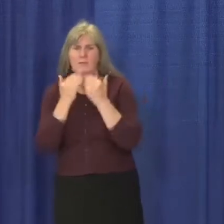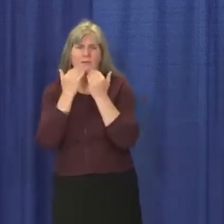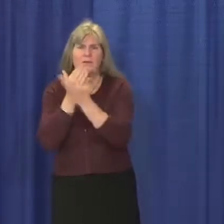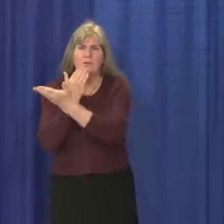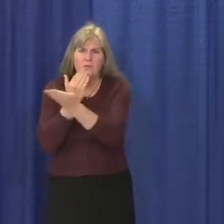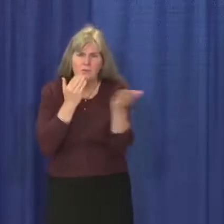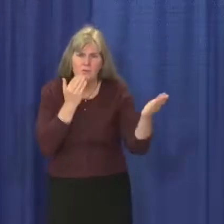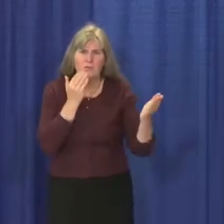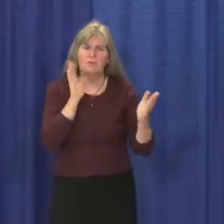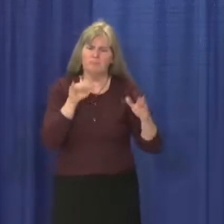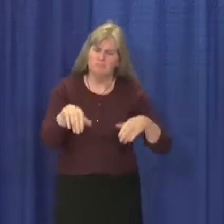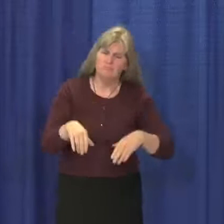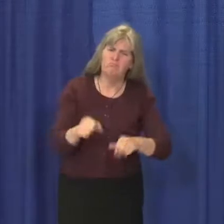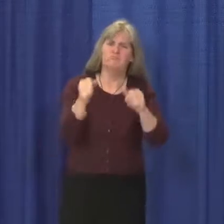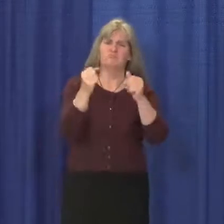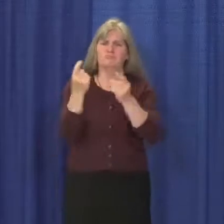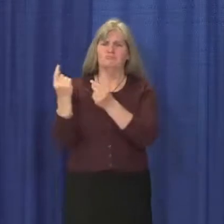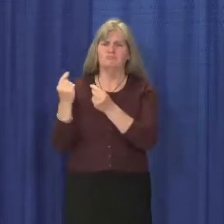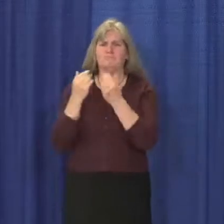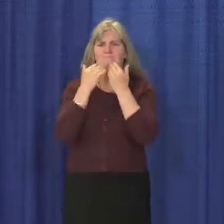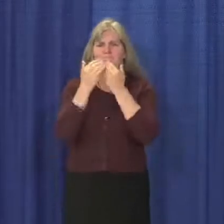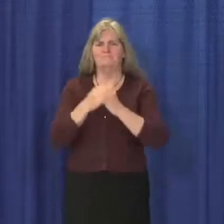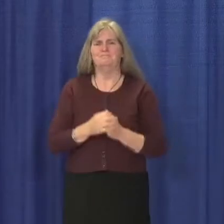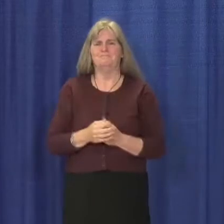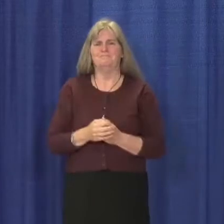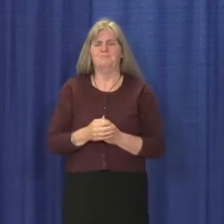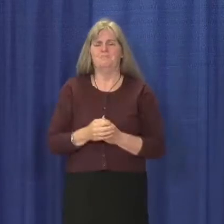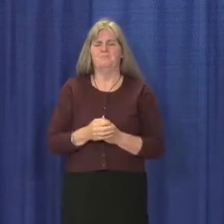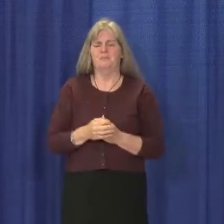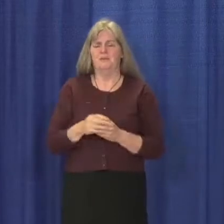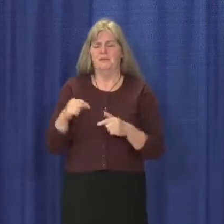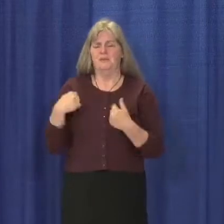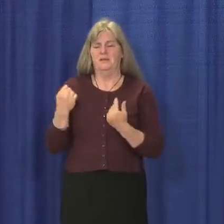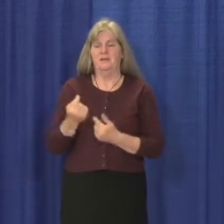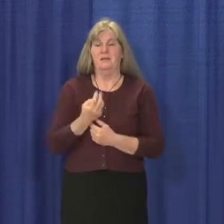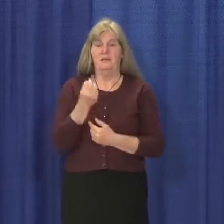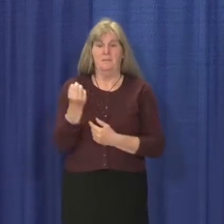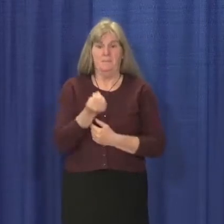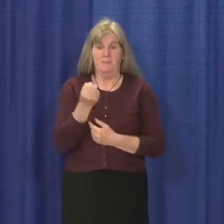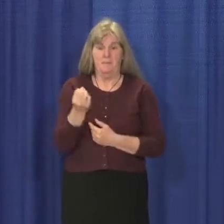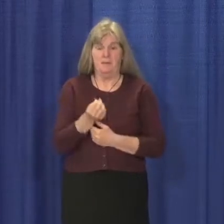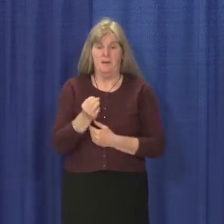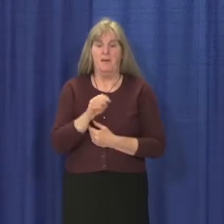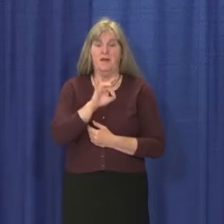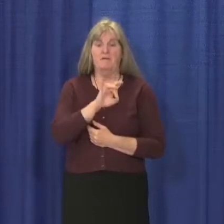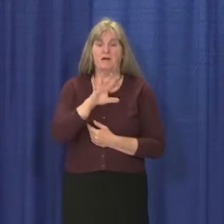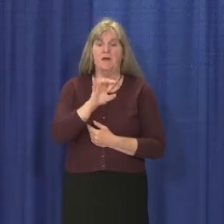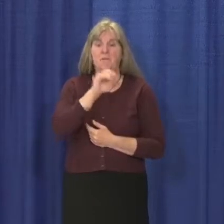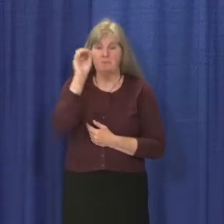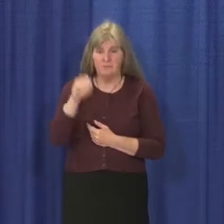to thank each and everyone a few. As of Monday 85 percent of eligible Yukoners have received